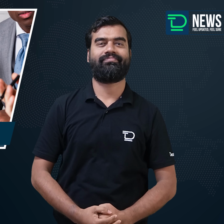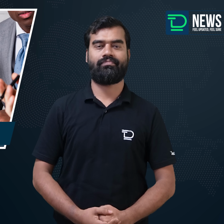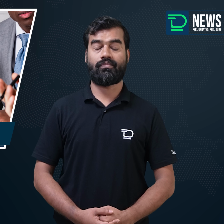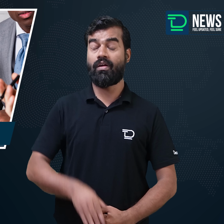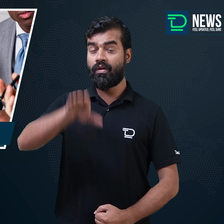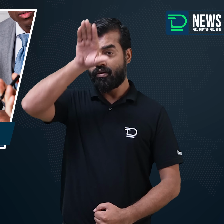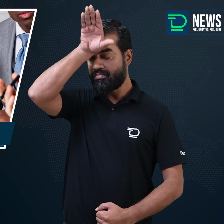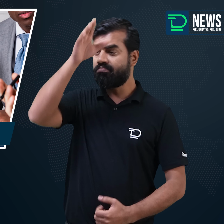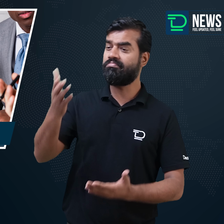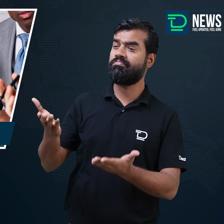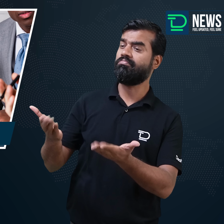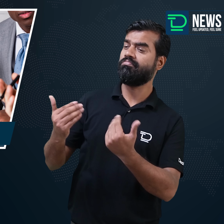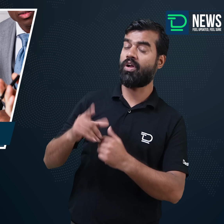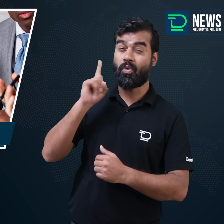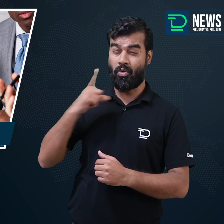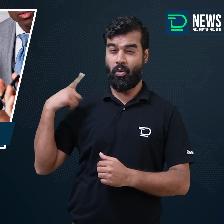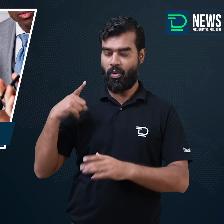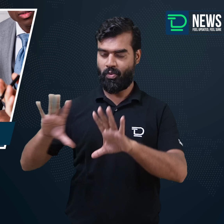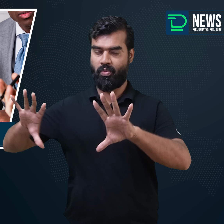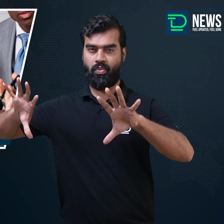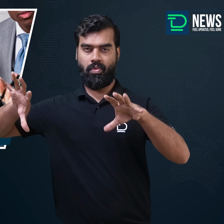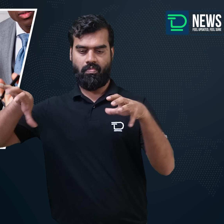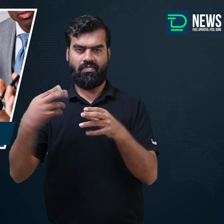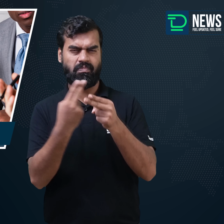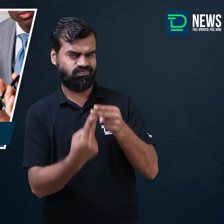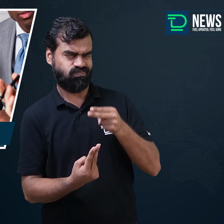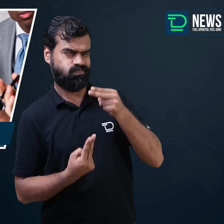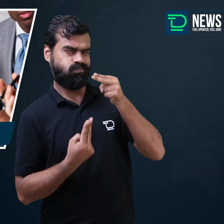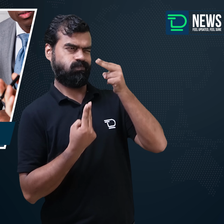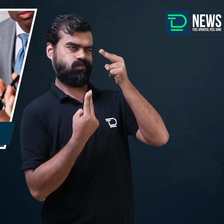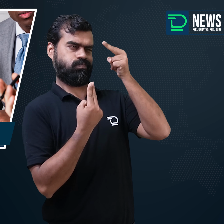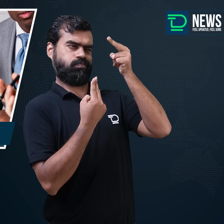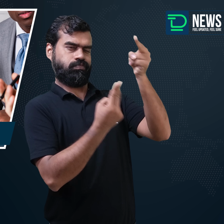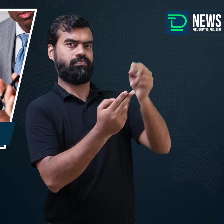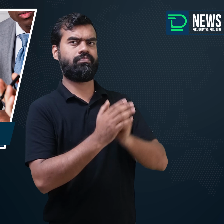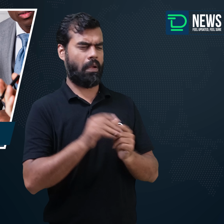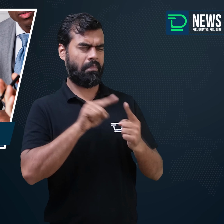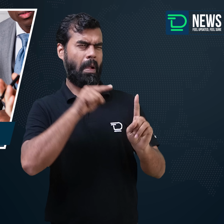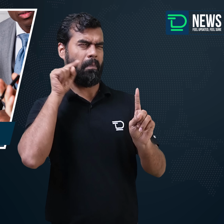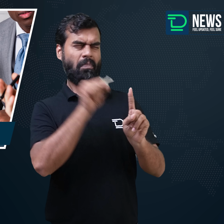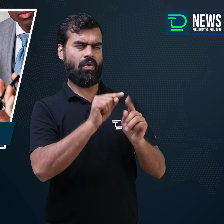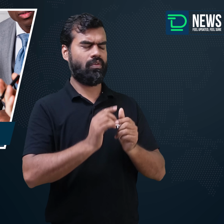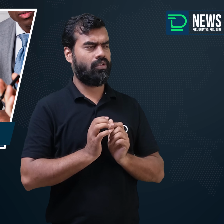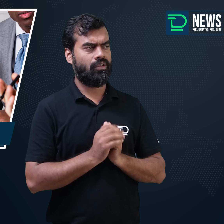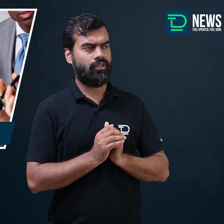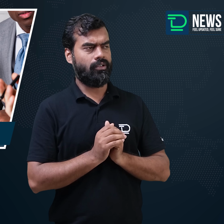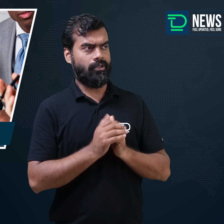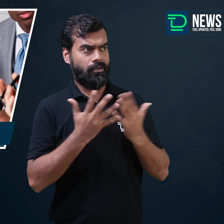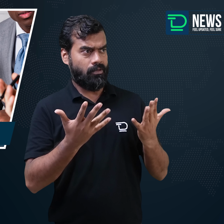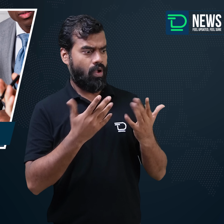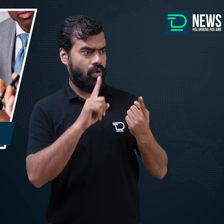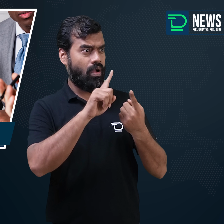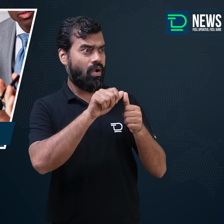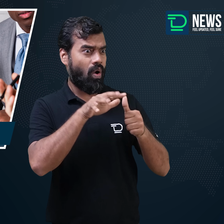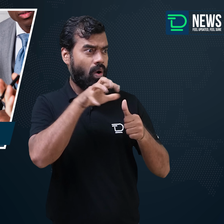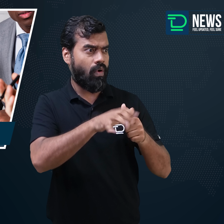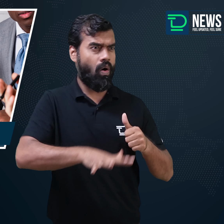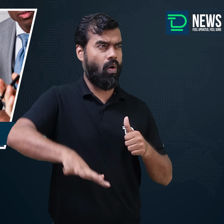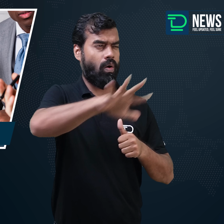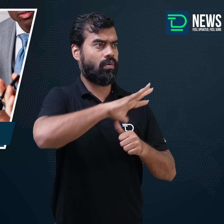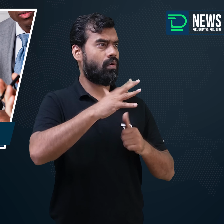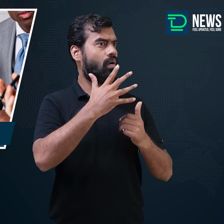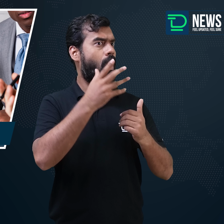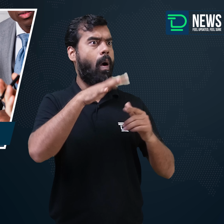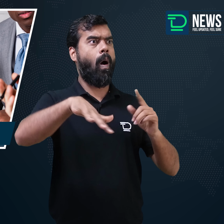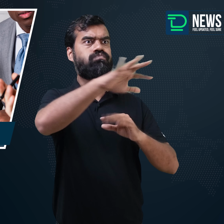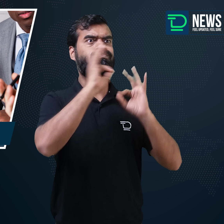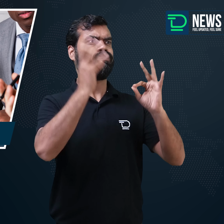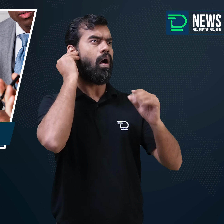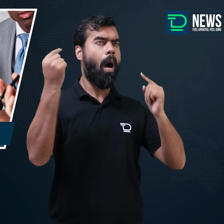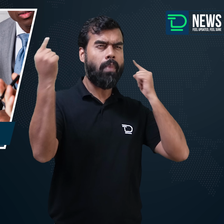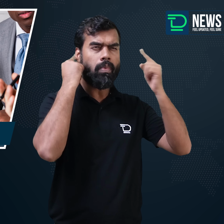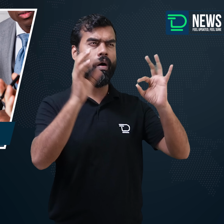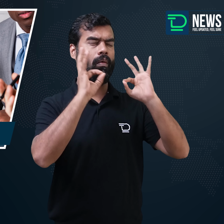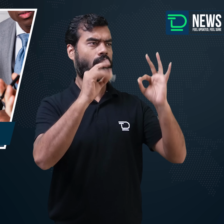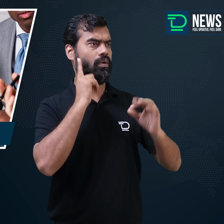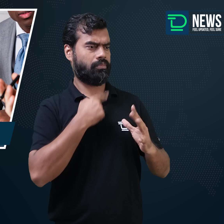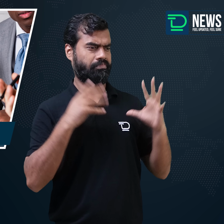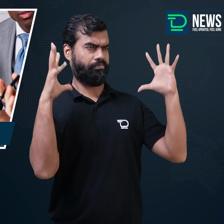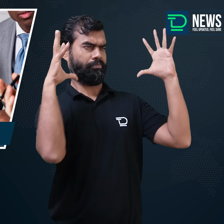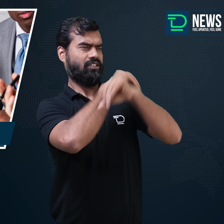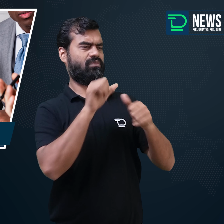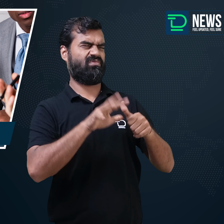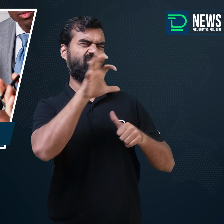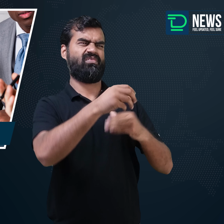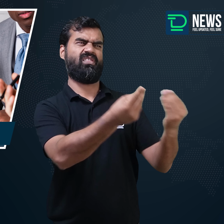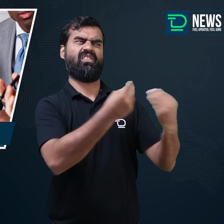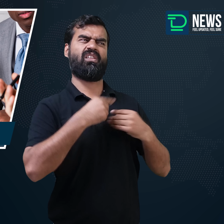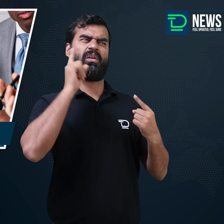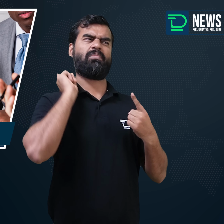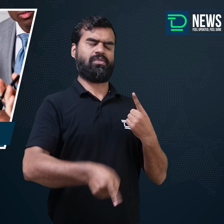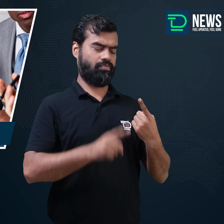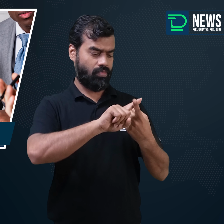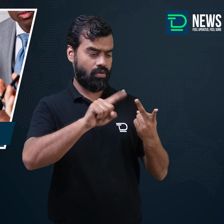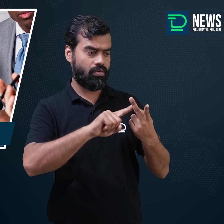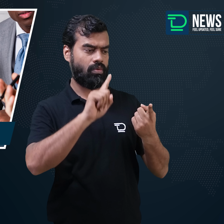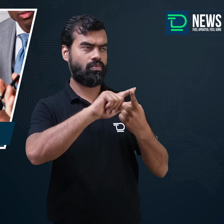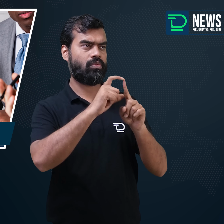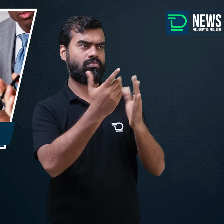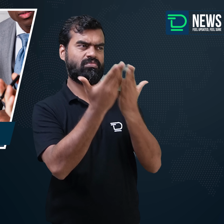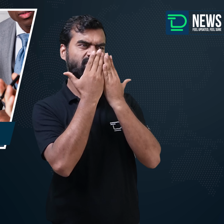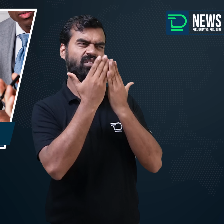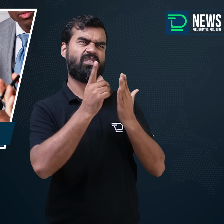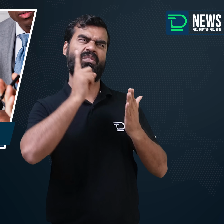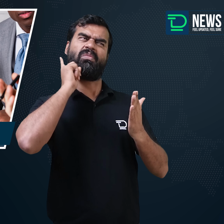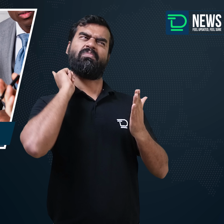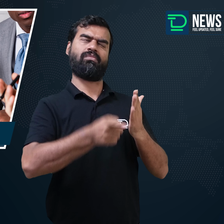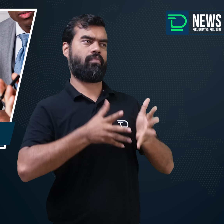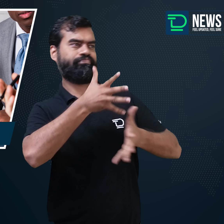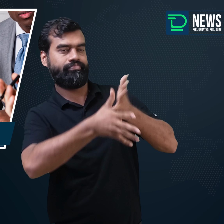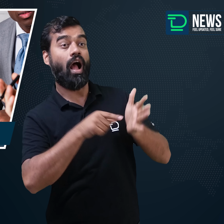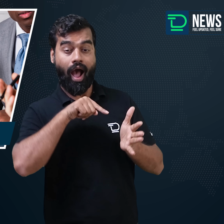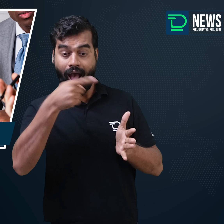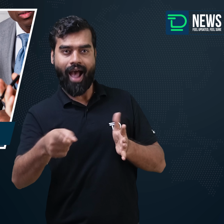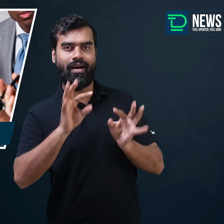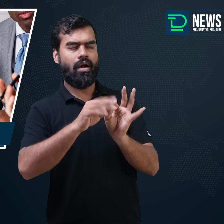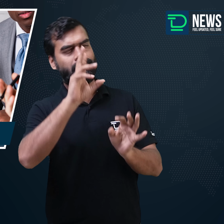Deaf leaders told the king that they are facing a lack of accessibility in information, education,